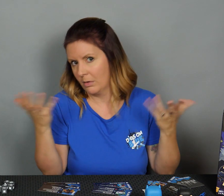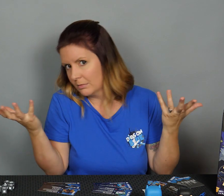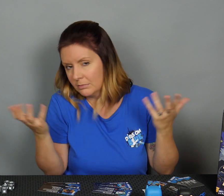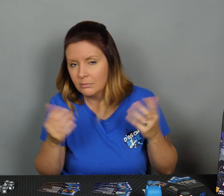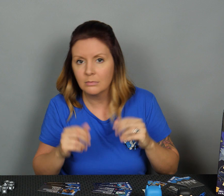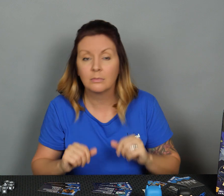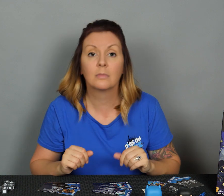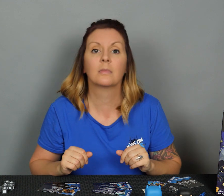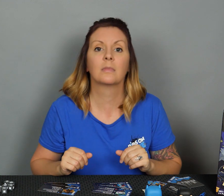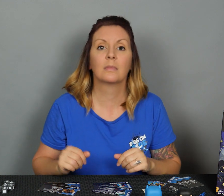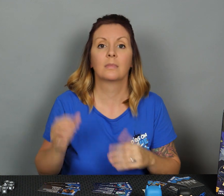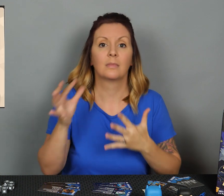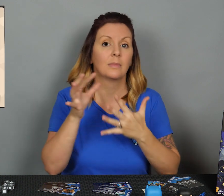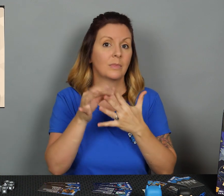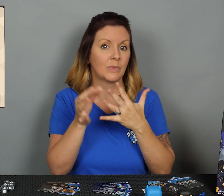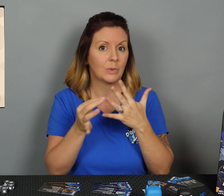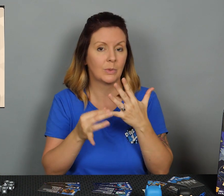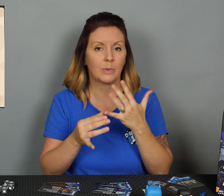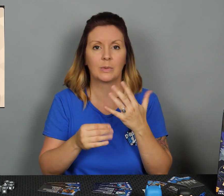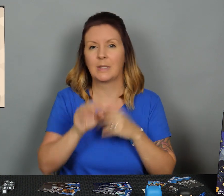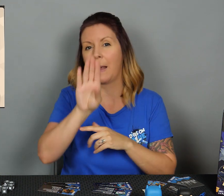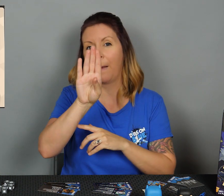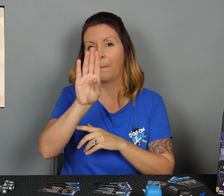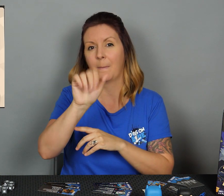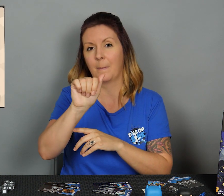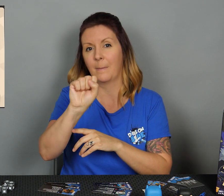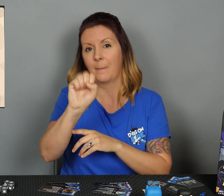who you want.